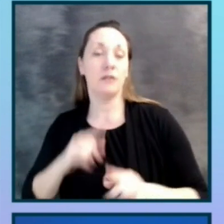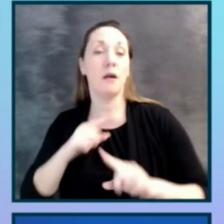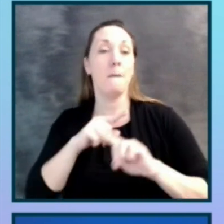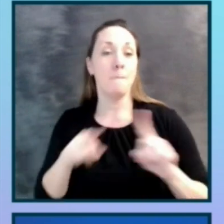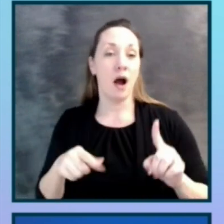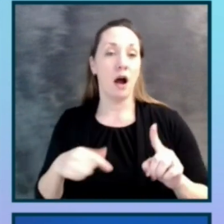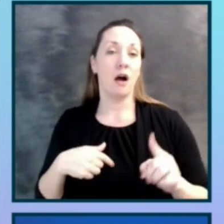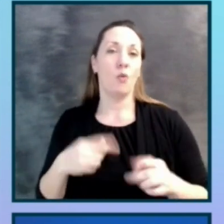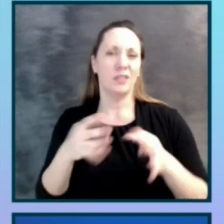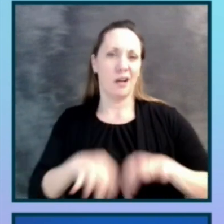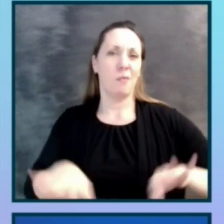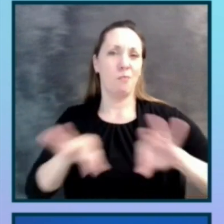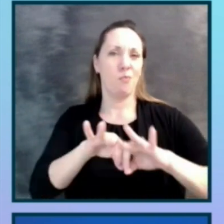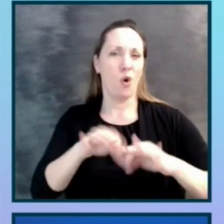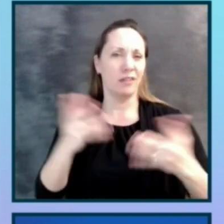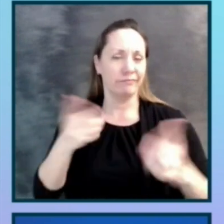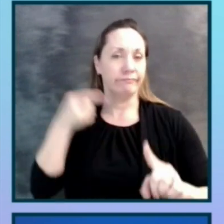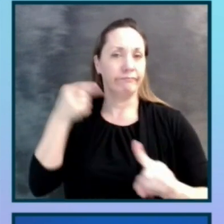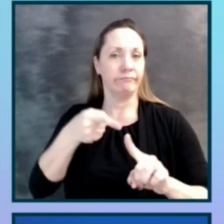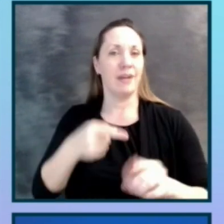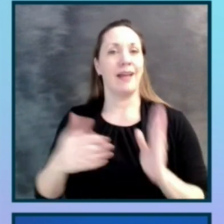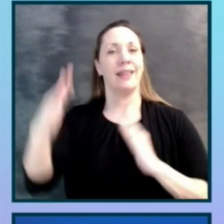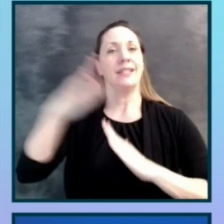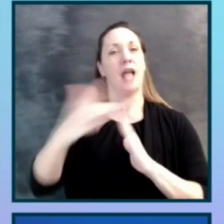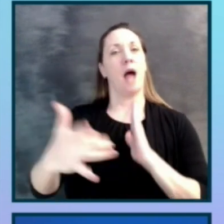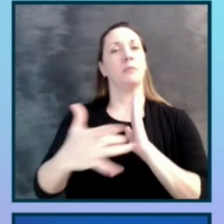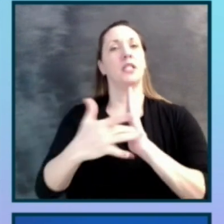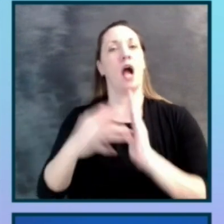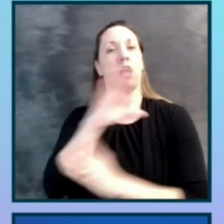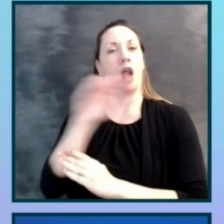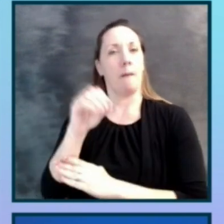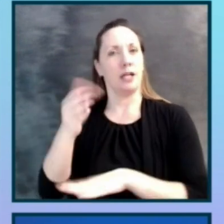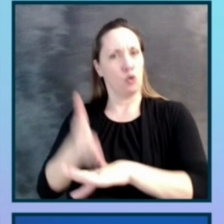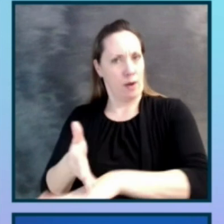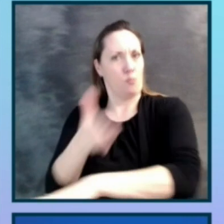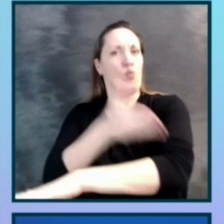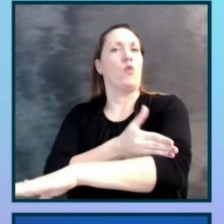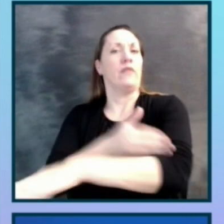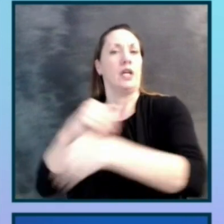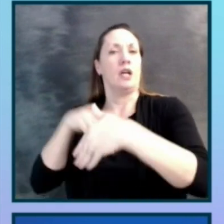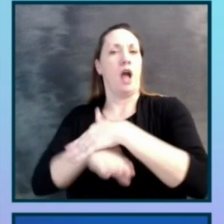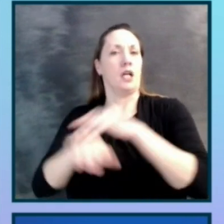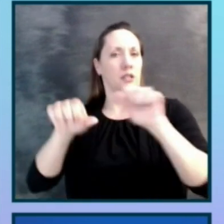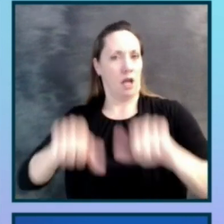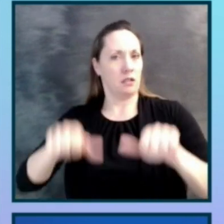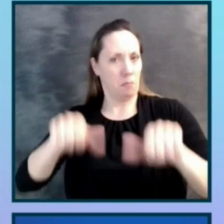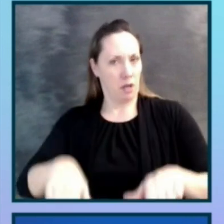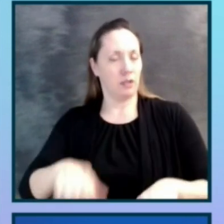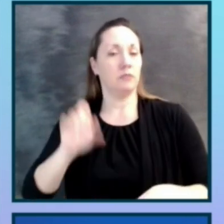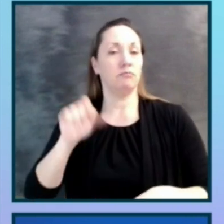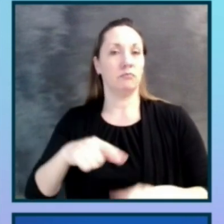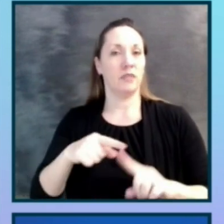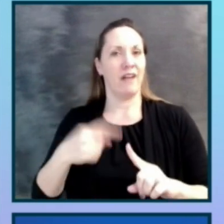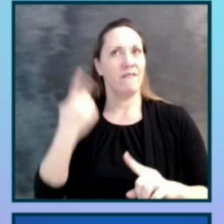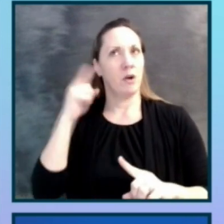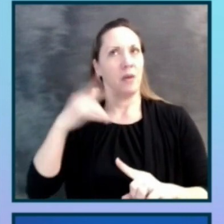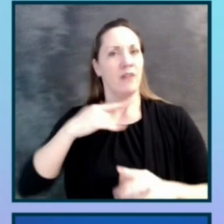the top tech companies are improving accessibility considerably. And this is a big relief to me because it's not a pink ribbon situation.